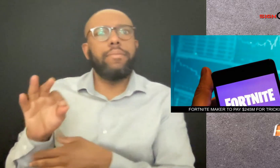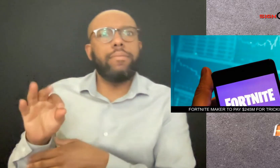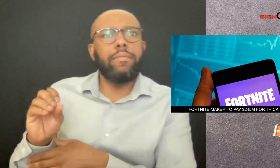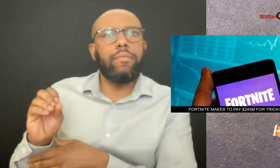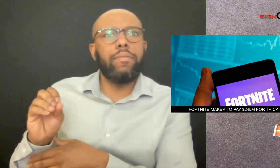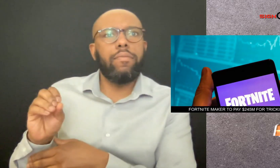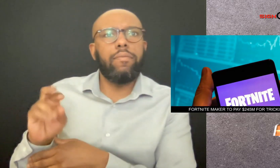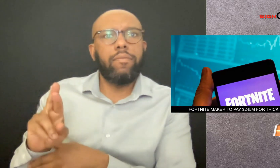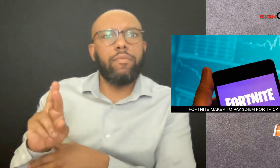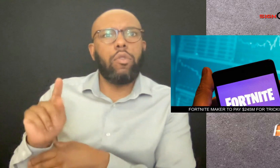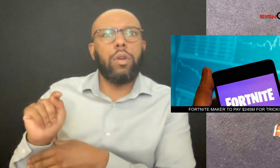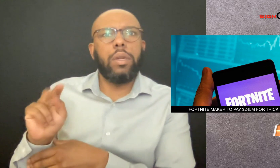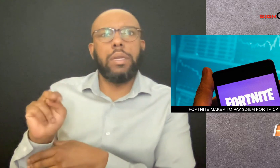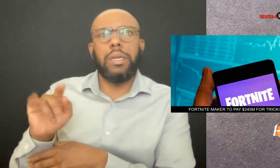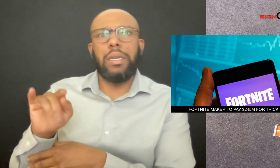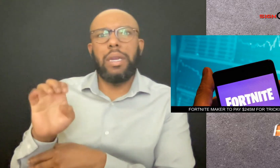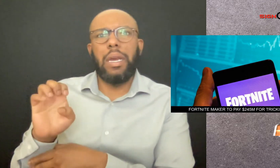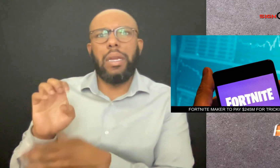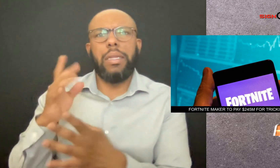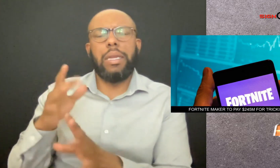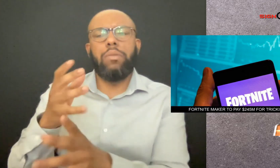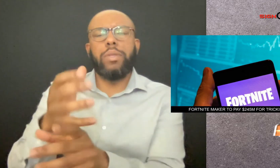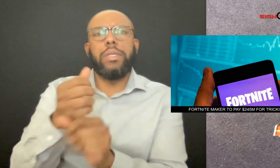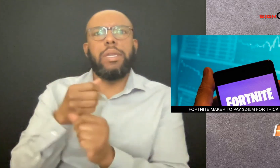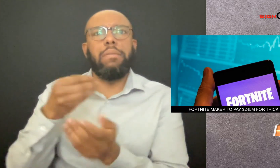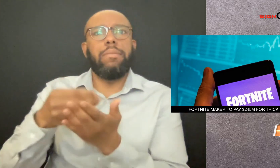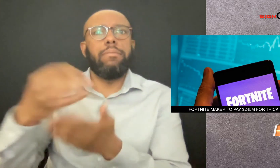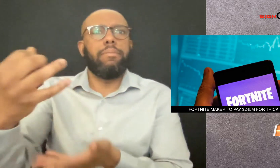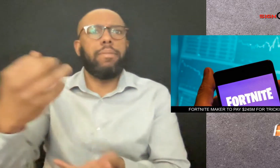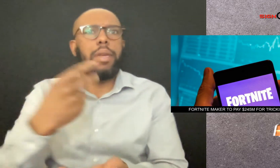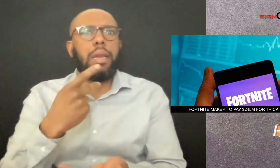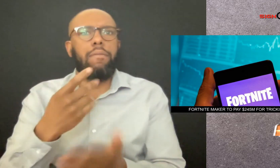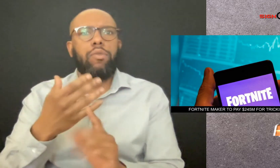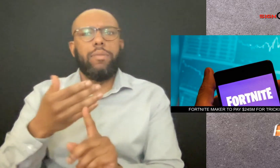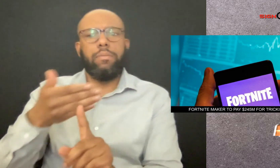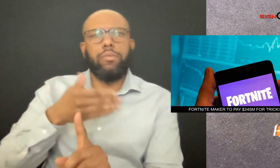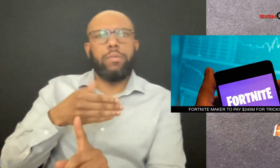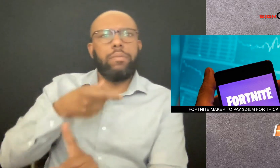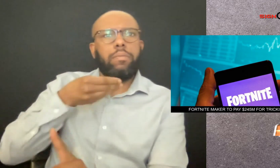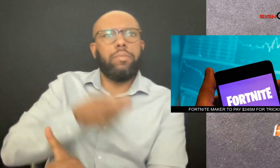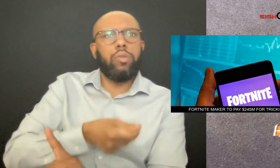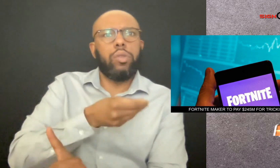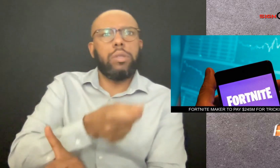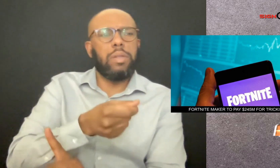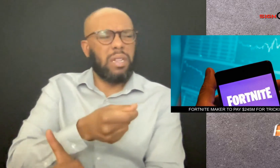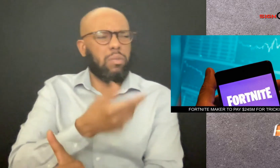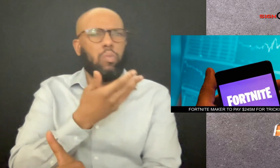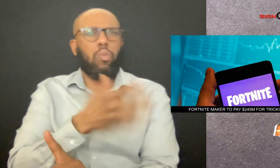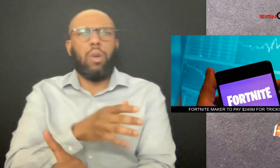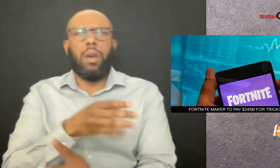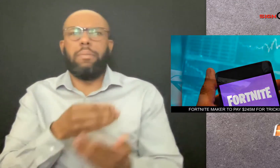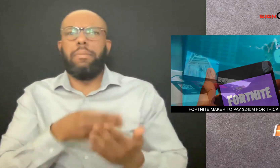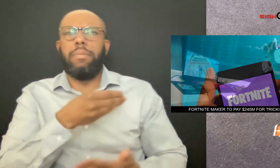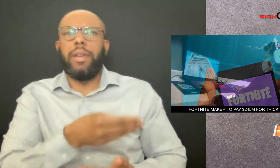Gamers who play fortnite can receive refunds for some past purchases. They did not want to buy